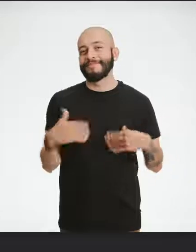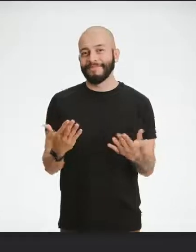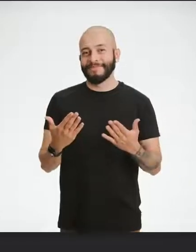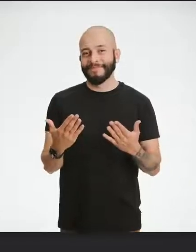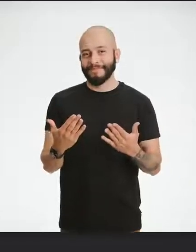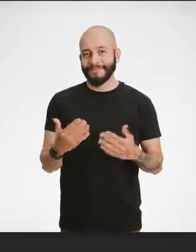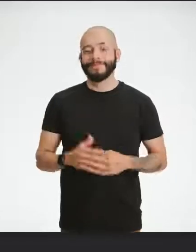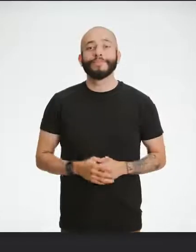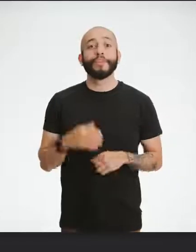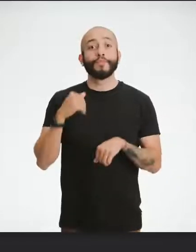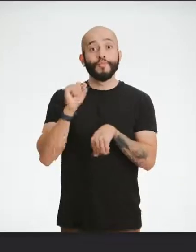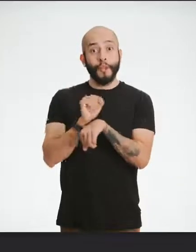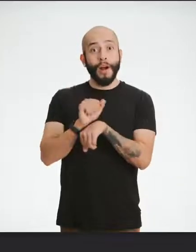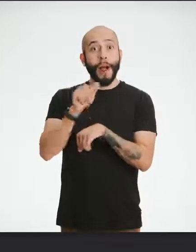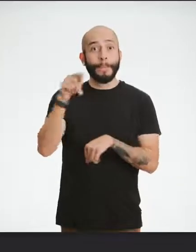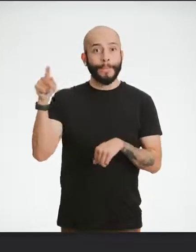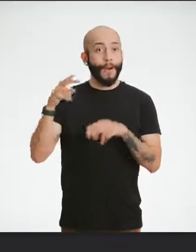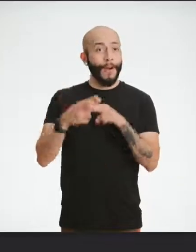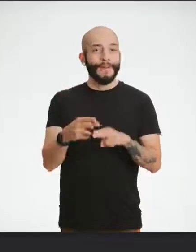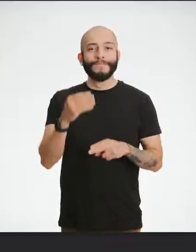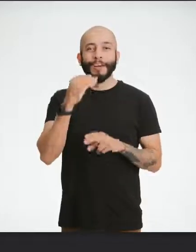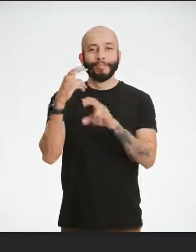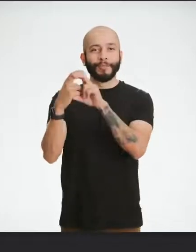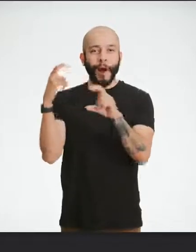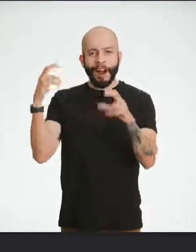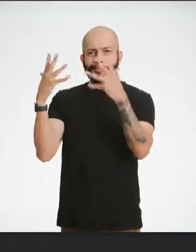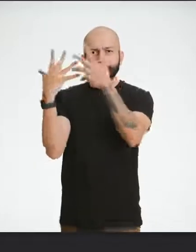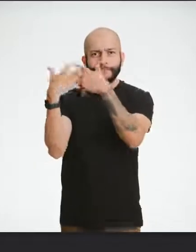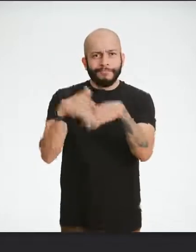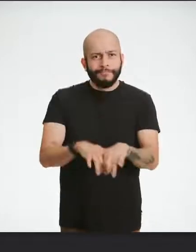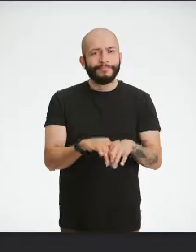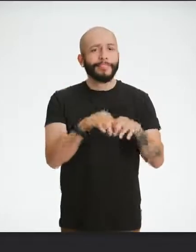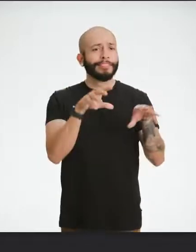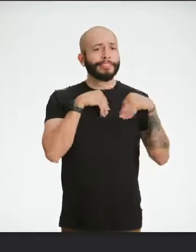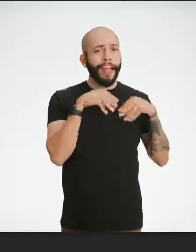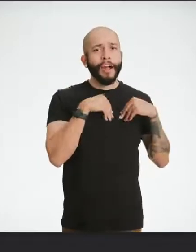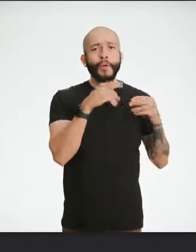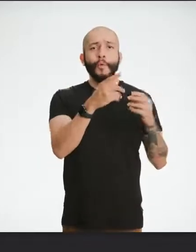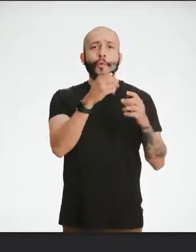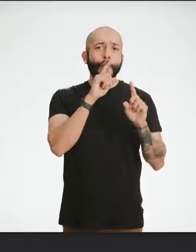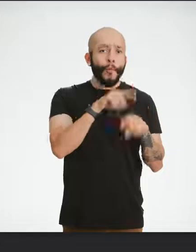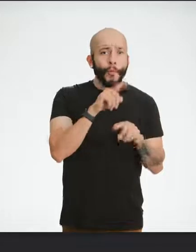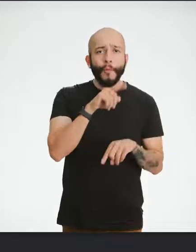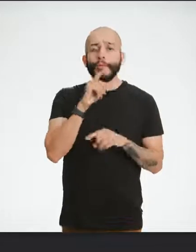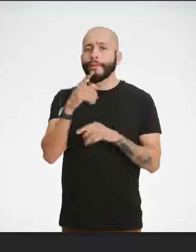I'm working on an app called Food Truck that organizes everything from taking orders to tracking sales.